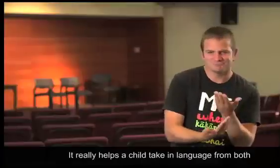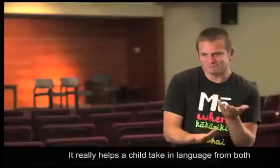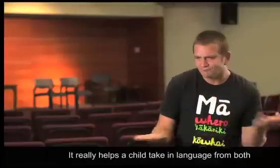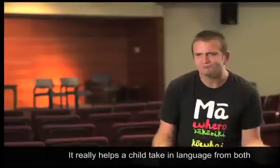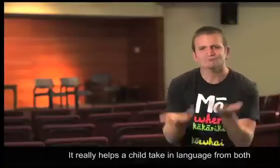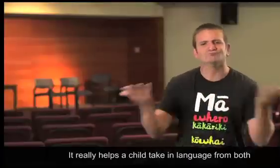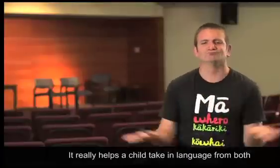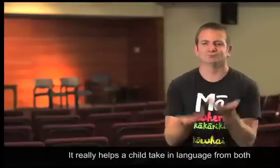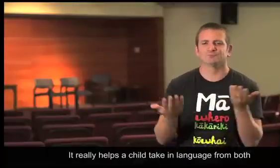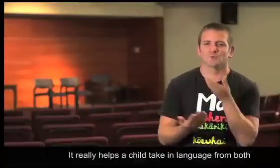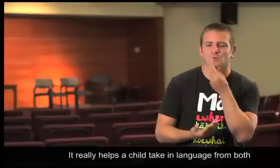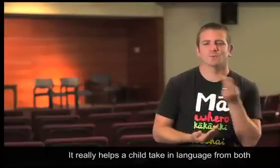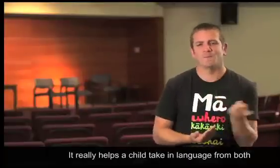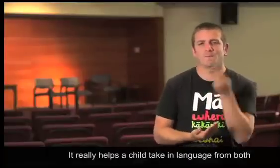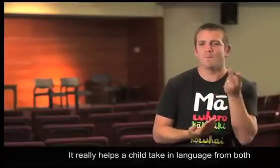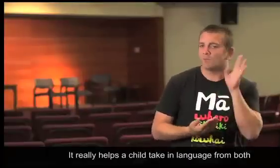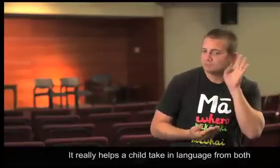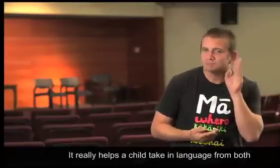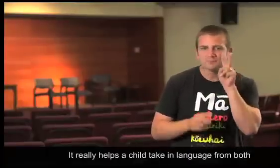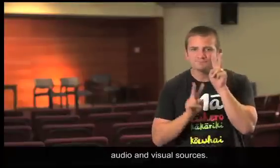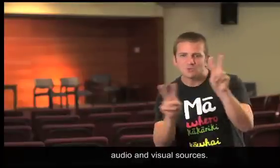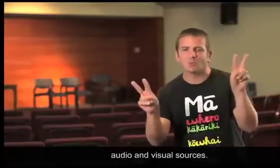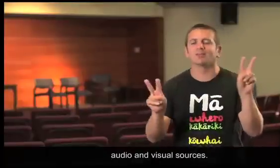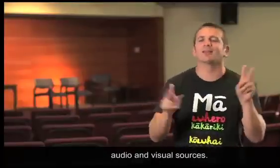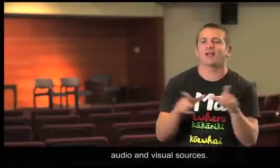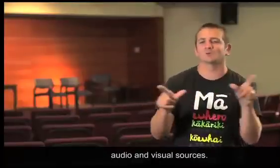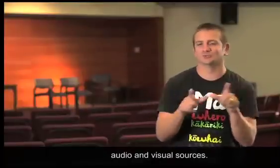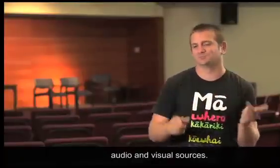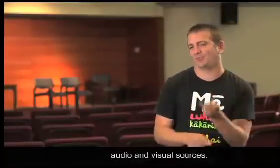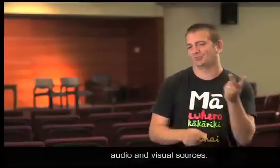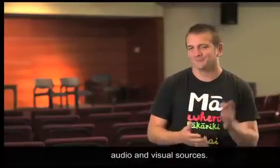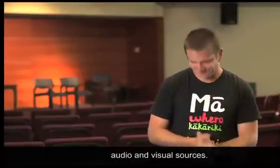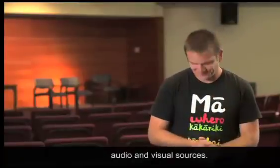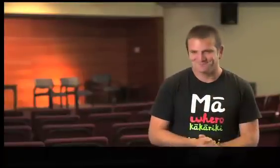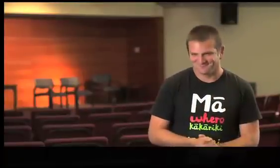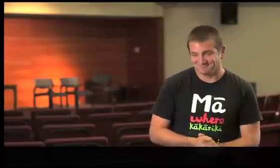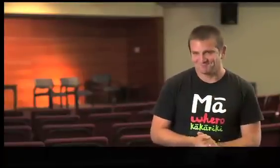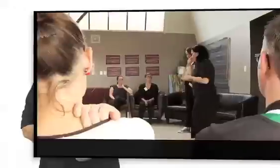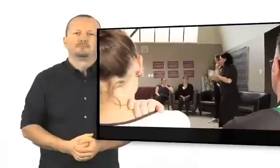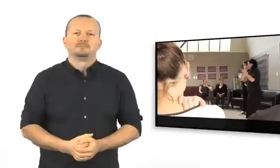It really help a child take in language from both audio and visual sources.